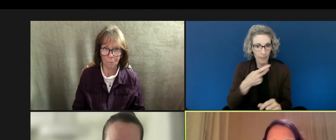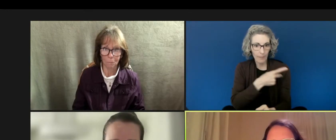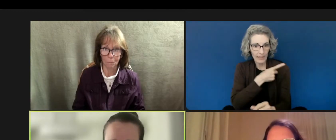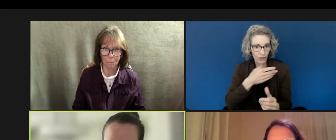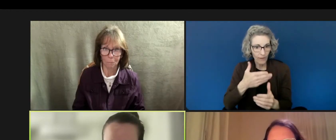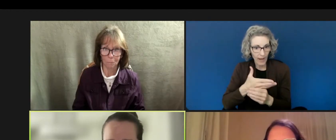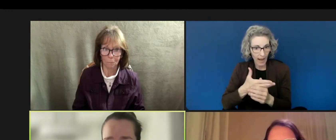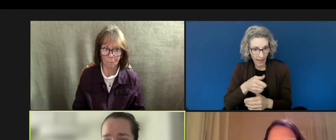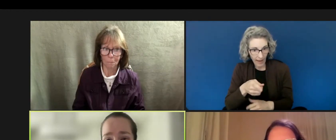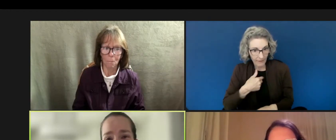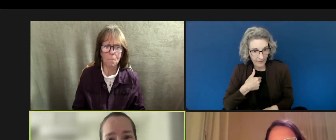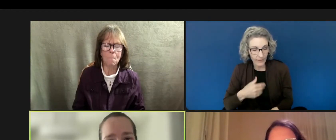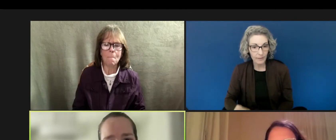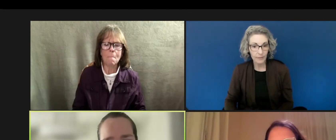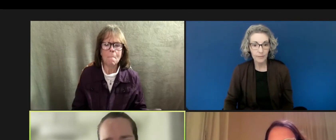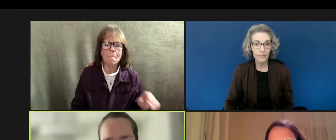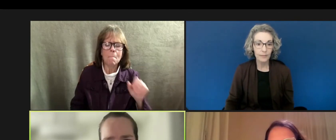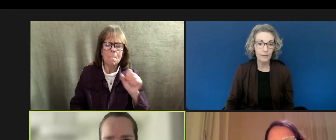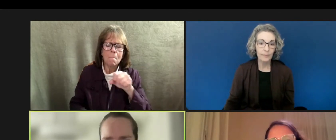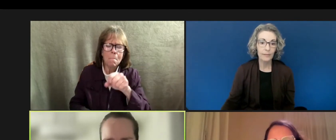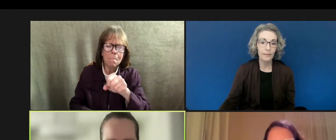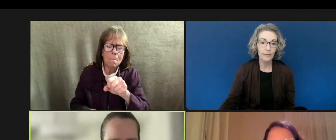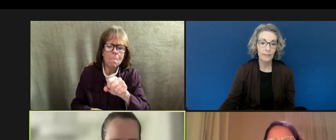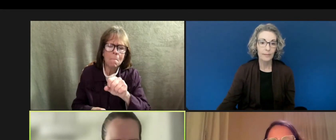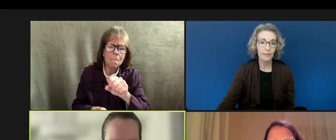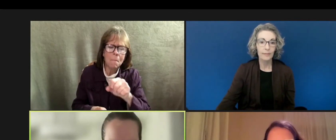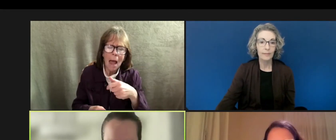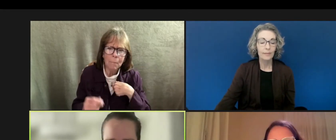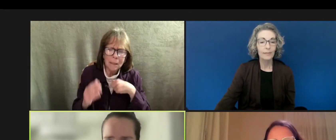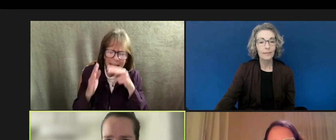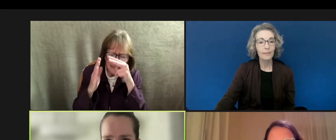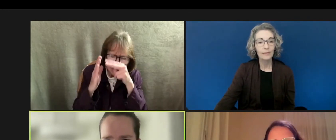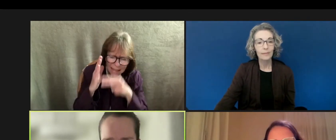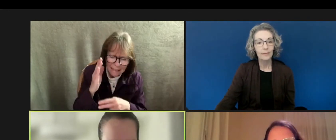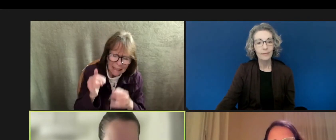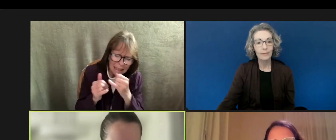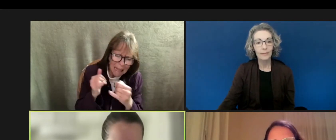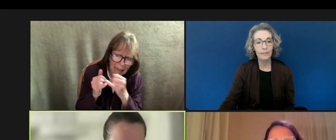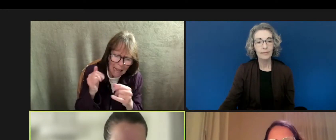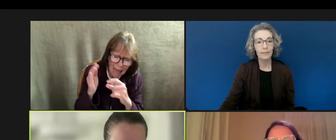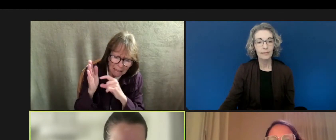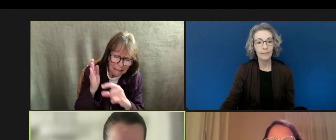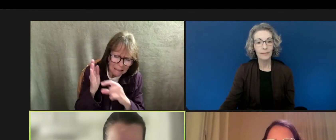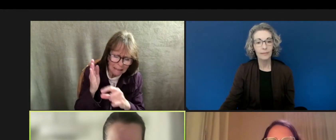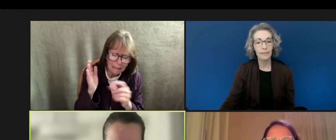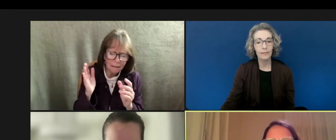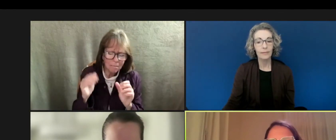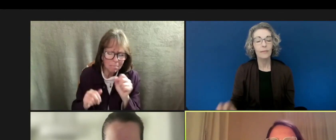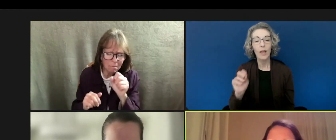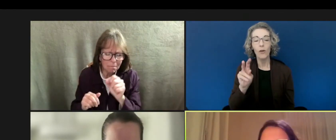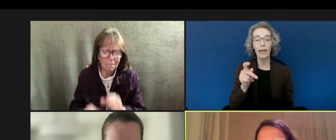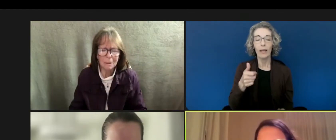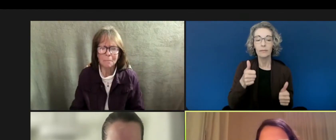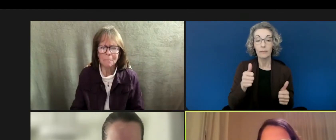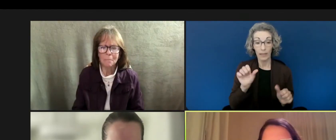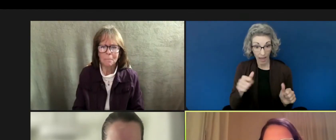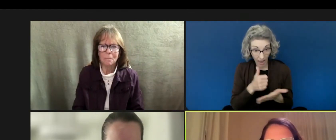Yes, I'm just getting the last couple details from the file. Okay, wonderful. Can I help you with that?